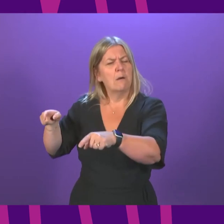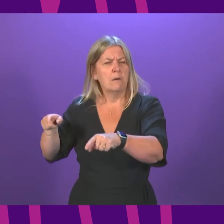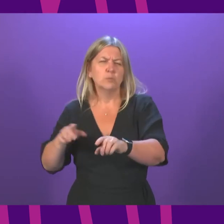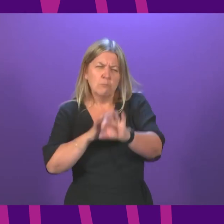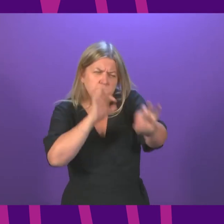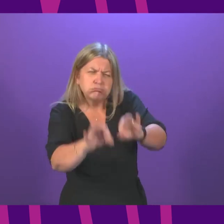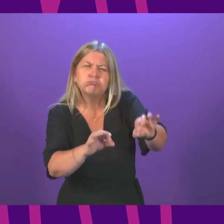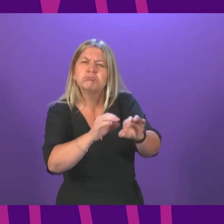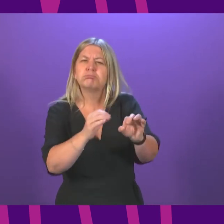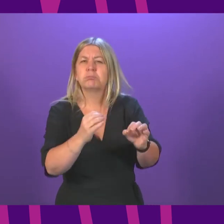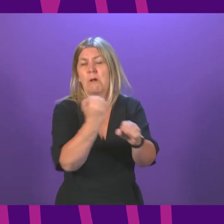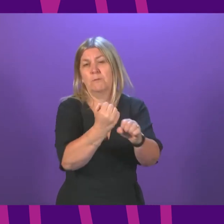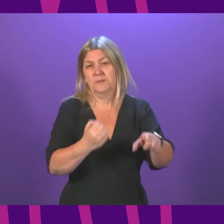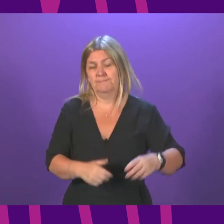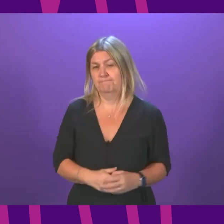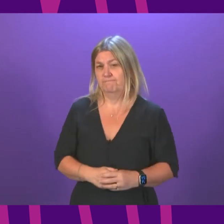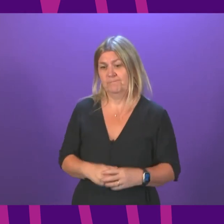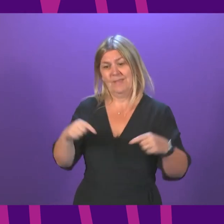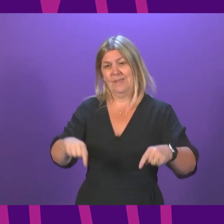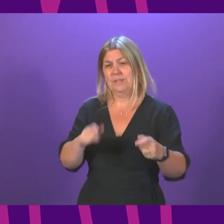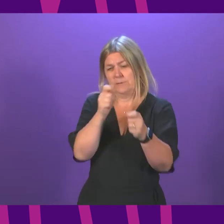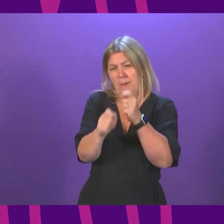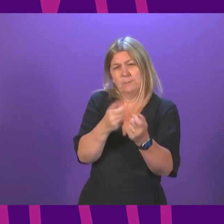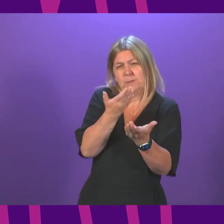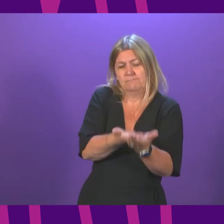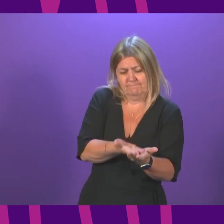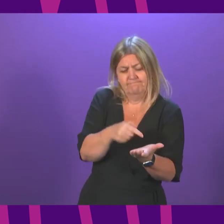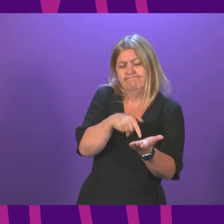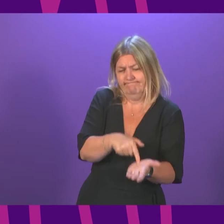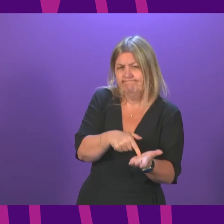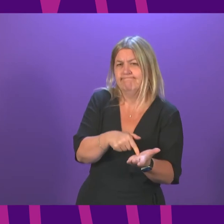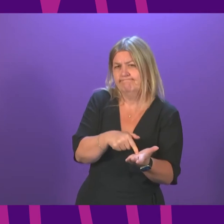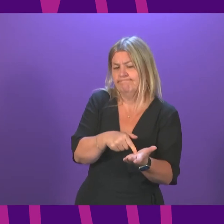the chamber. Amendment 4 will help to ensure that that happens in future. Bringing a statement